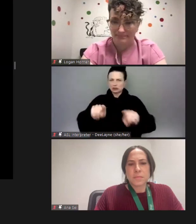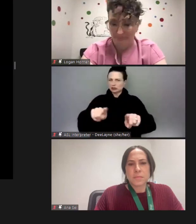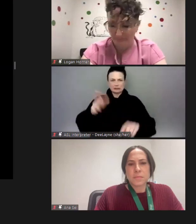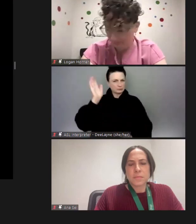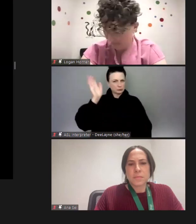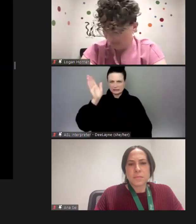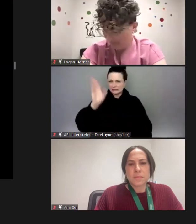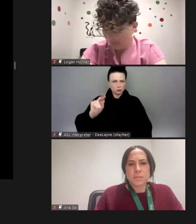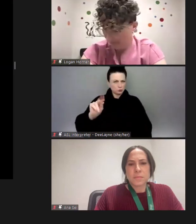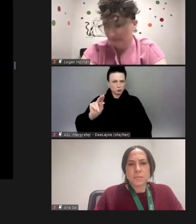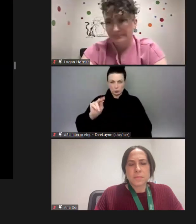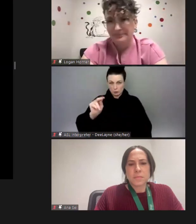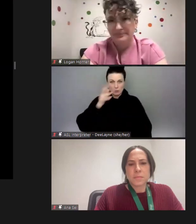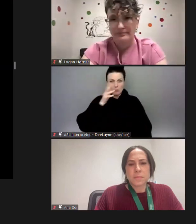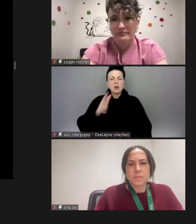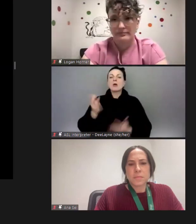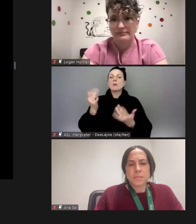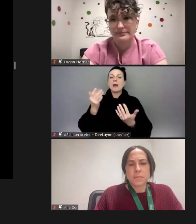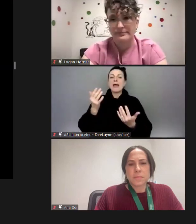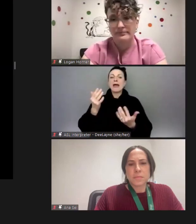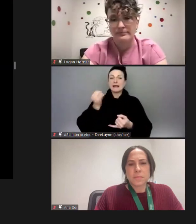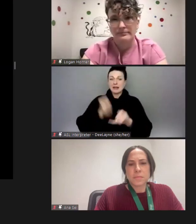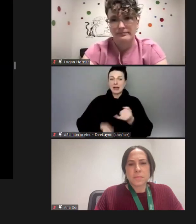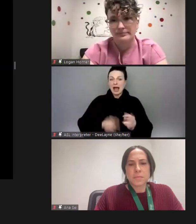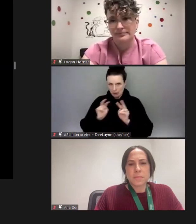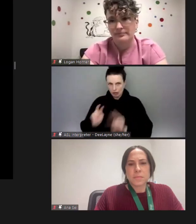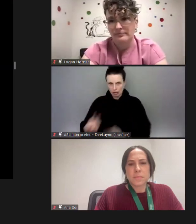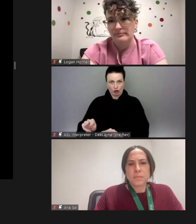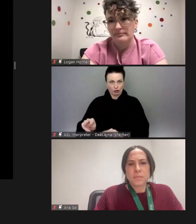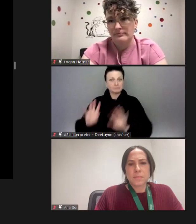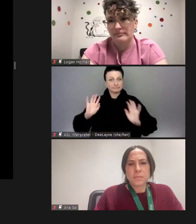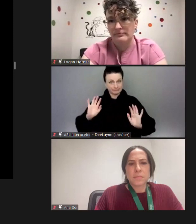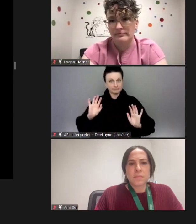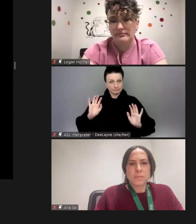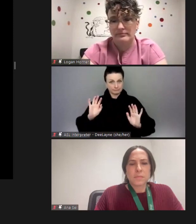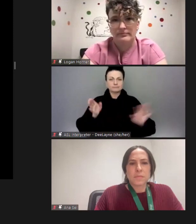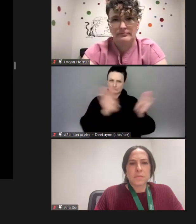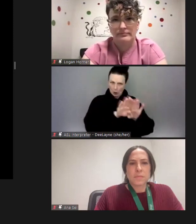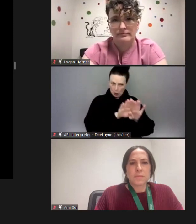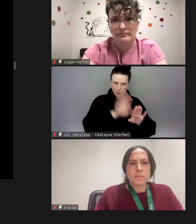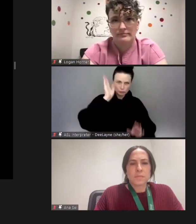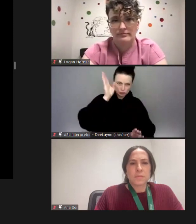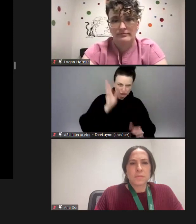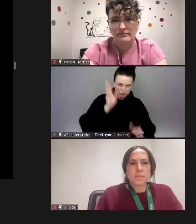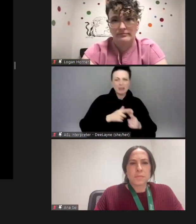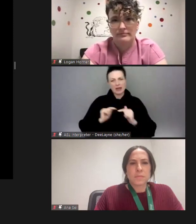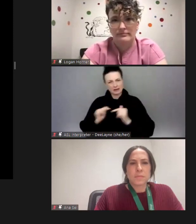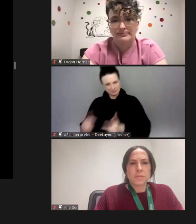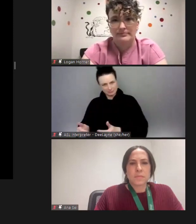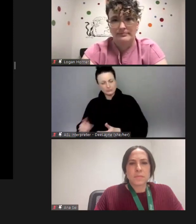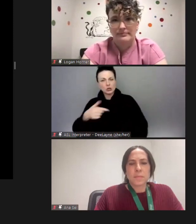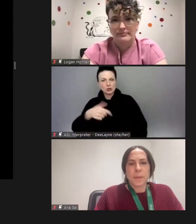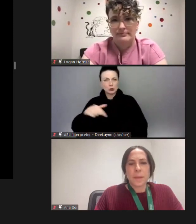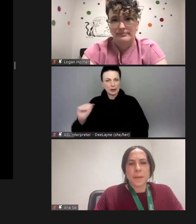we'll invite you to do that um once they've wrapped up their remarks and